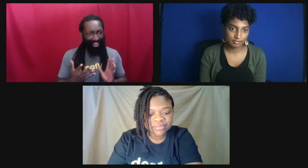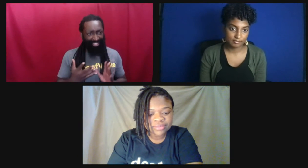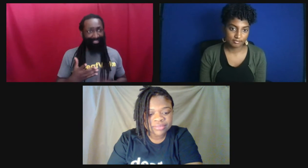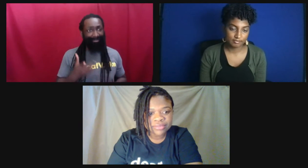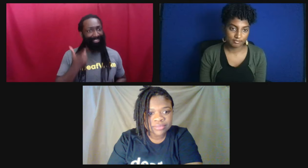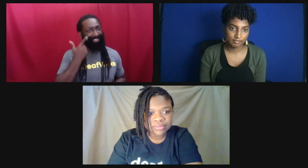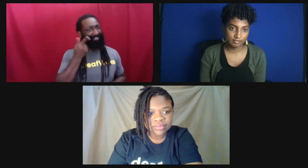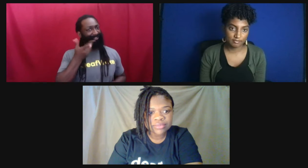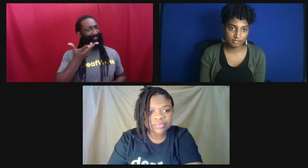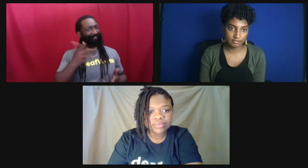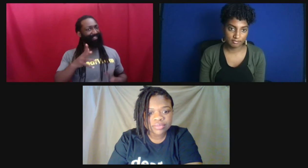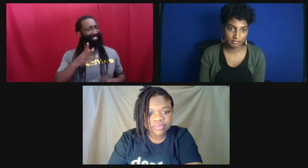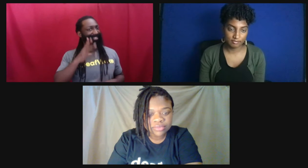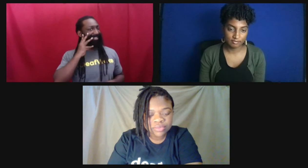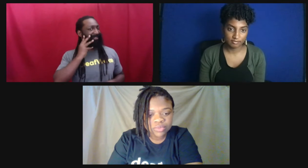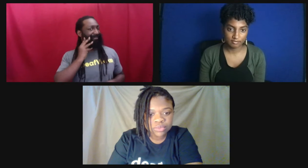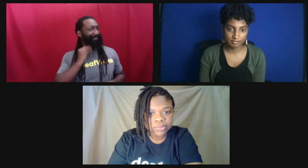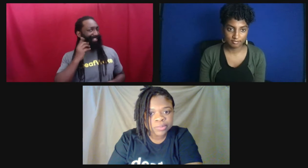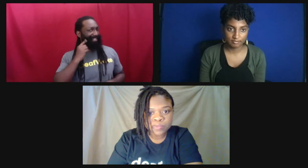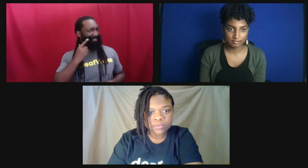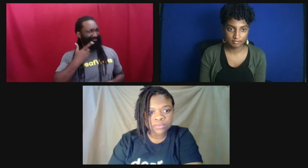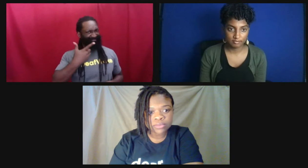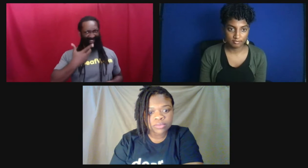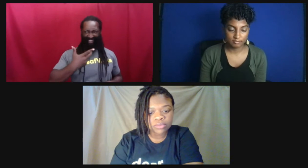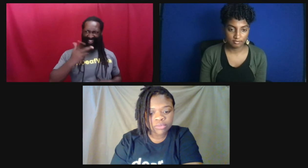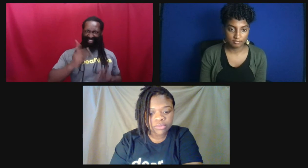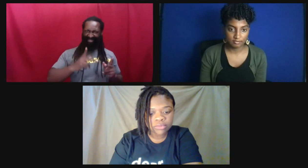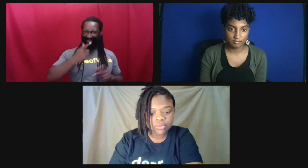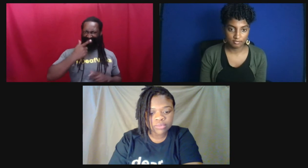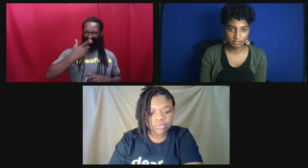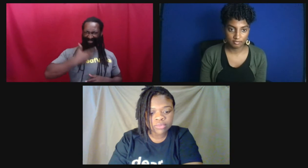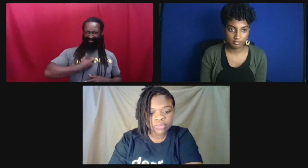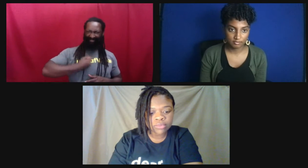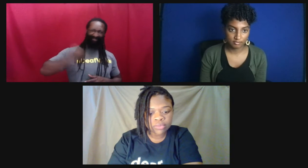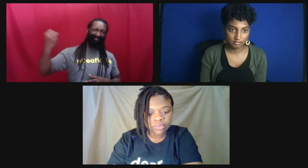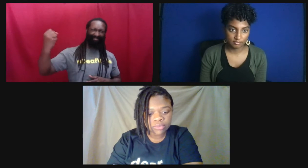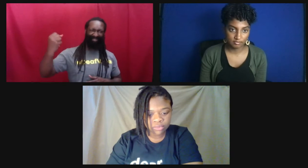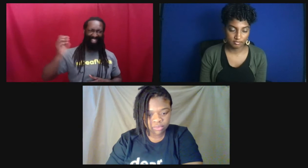their rights supporting because of your experience.